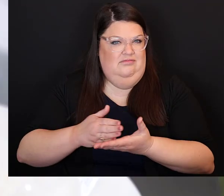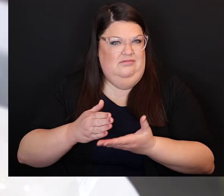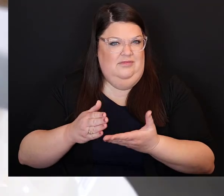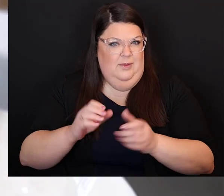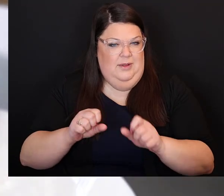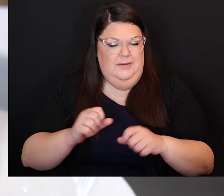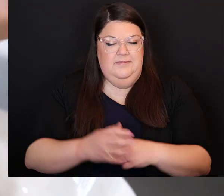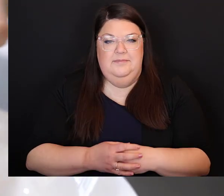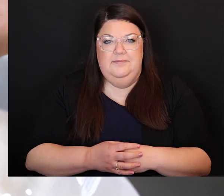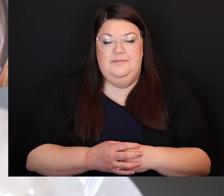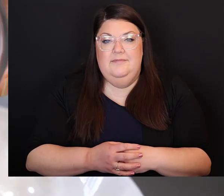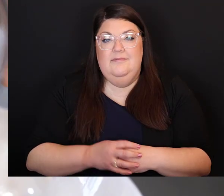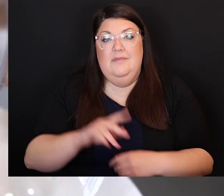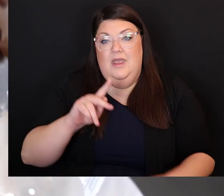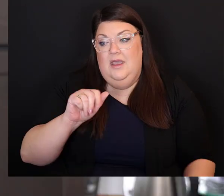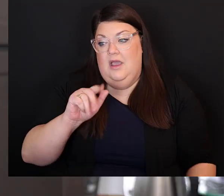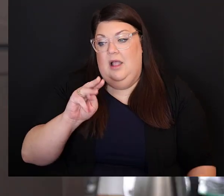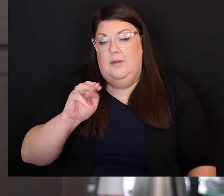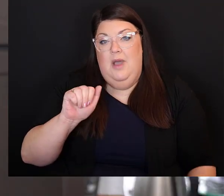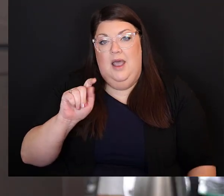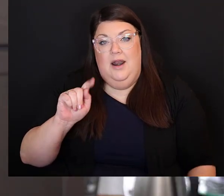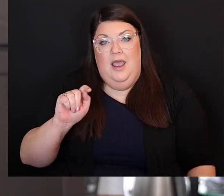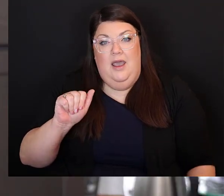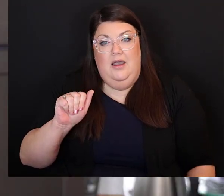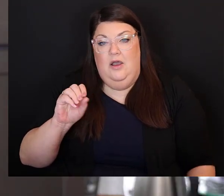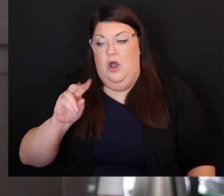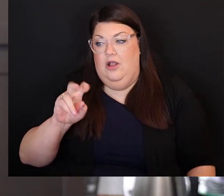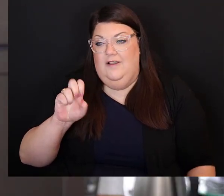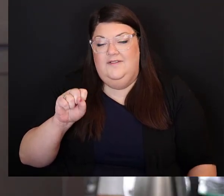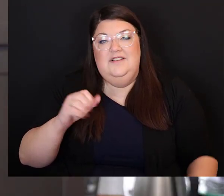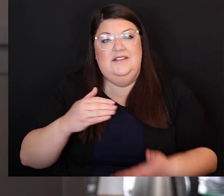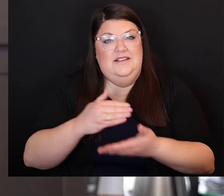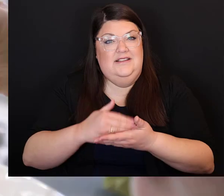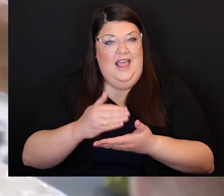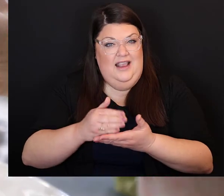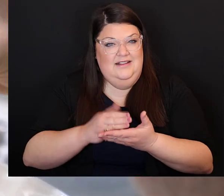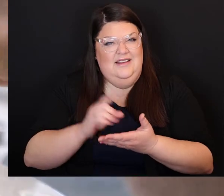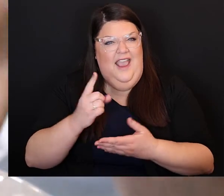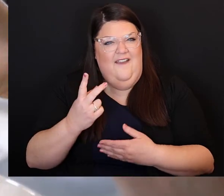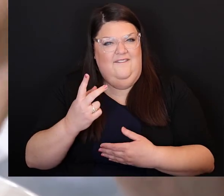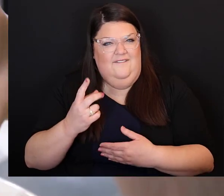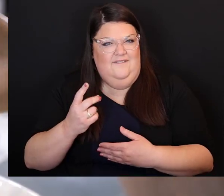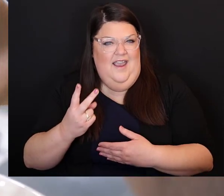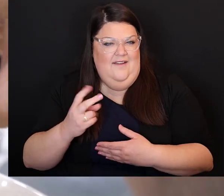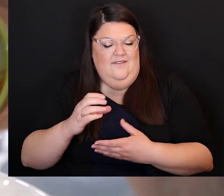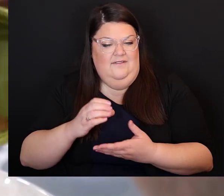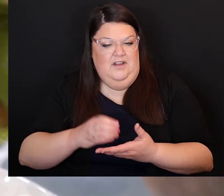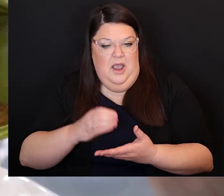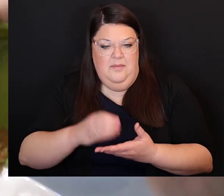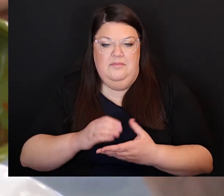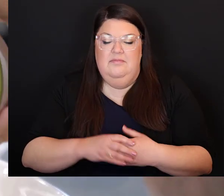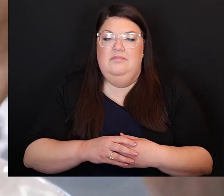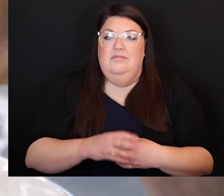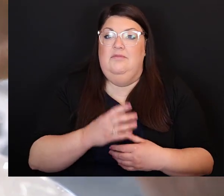They're sliced with no juice. Then our seasoning is a quarter-teaspoon of paprika, a half-teaspoon of dried dill,